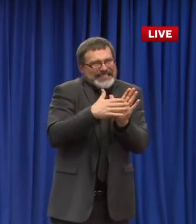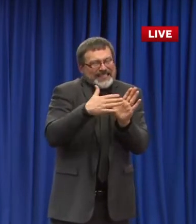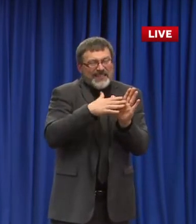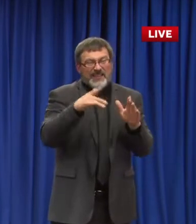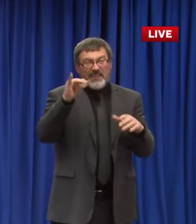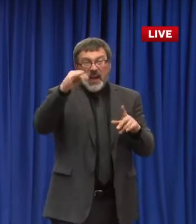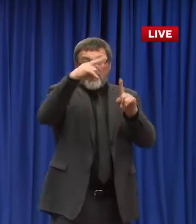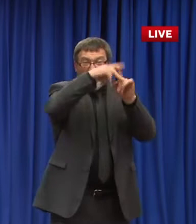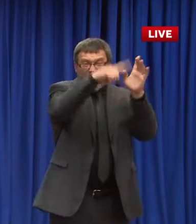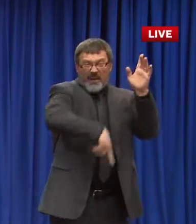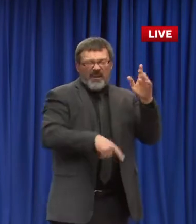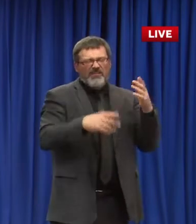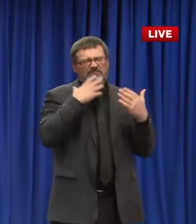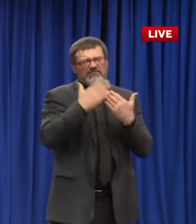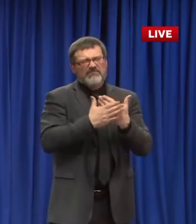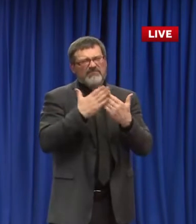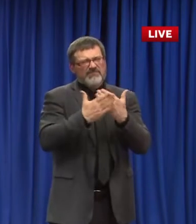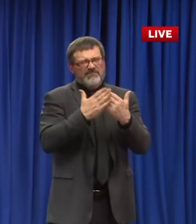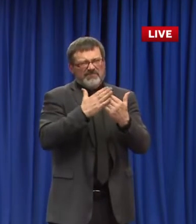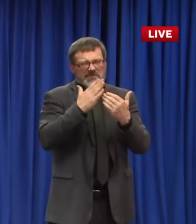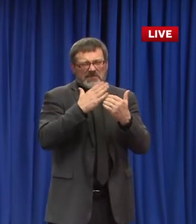WE HOPE EVERYBODY APPLIES. IT’S A VERY VERY SIMPLE PROCESS.